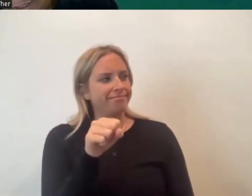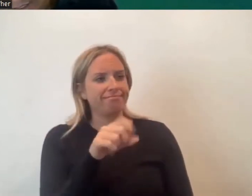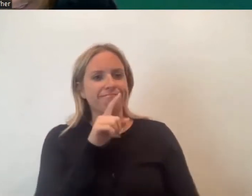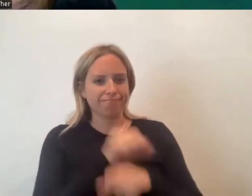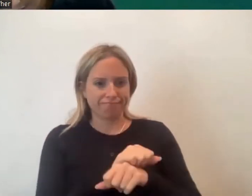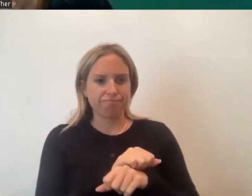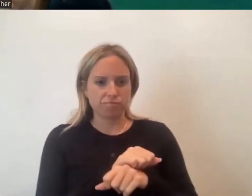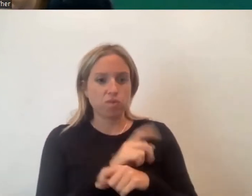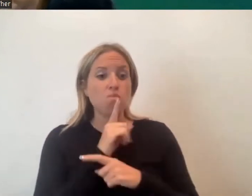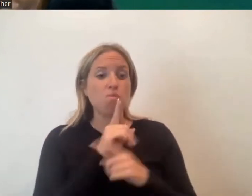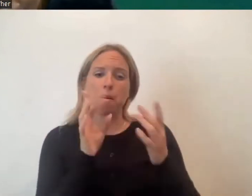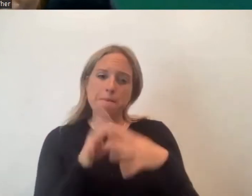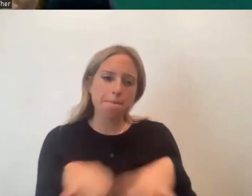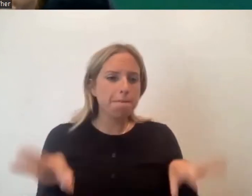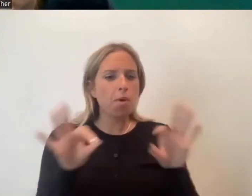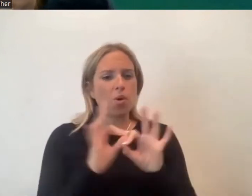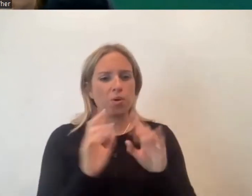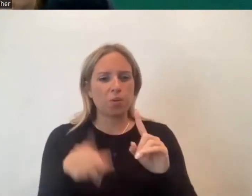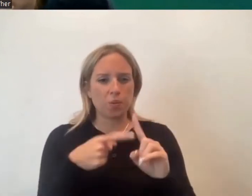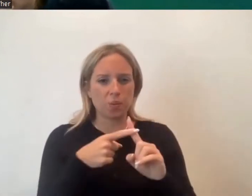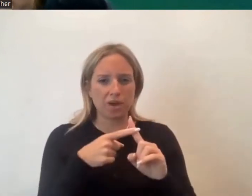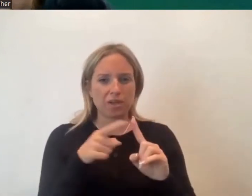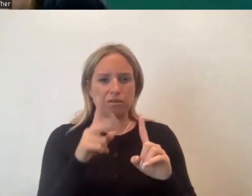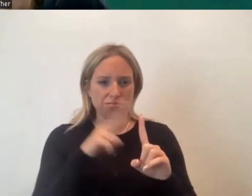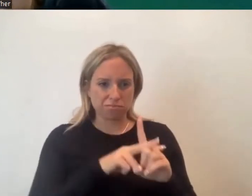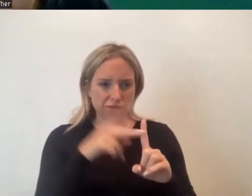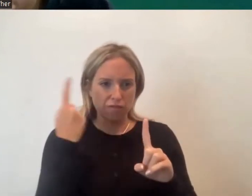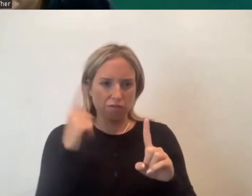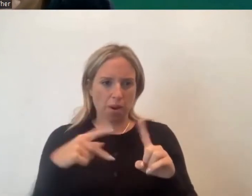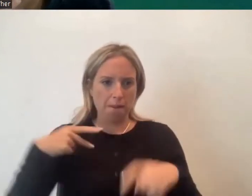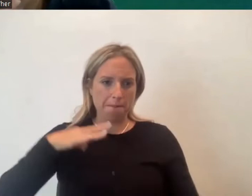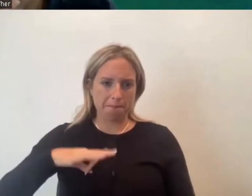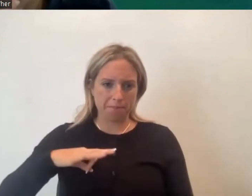It's really important that when you are applying for benefits, as well as when you are receiving